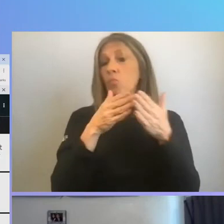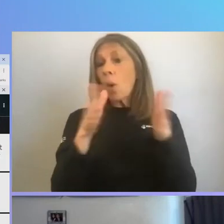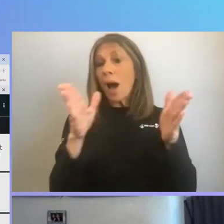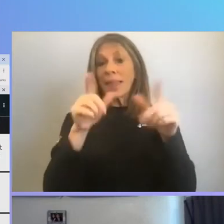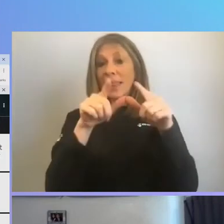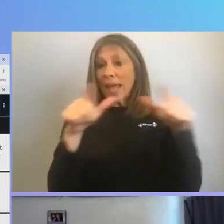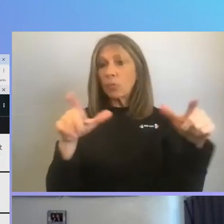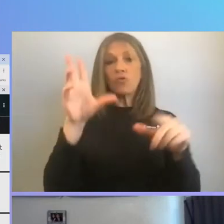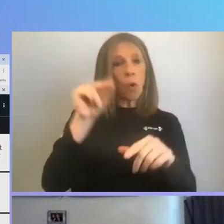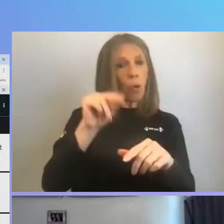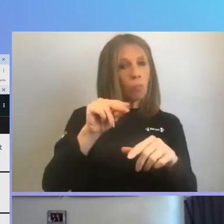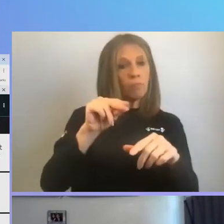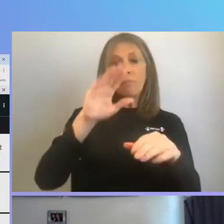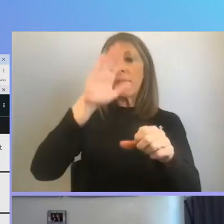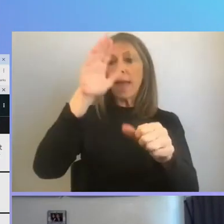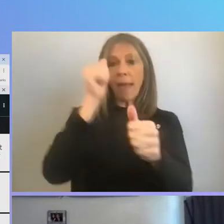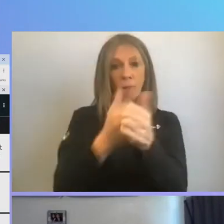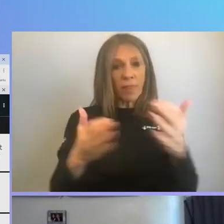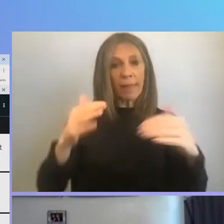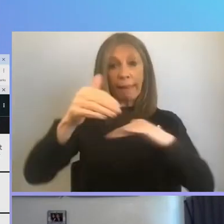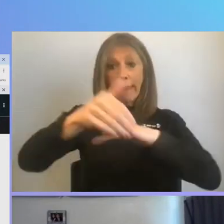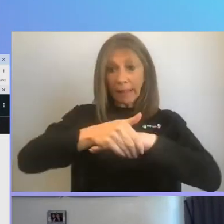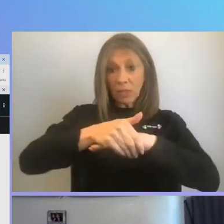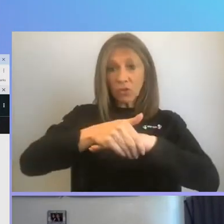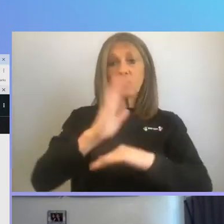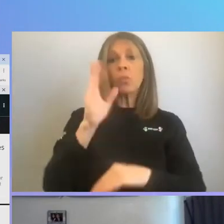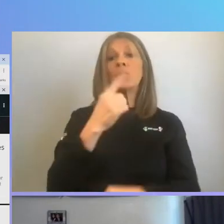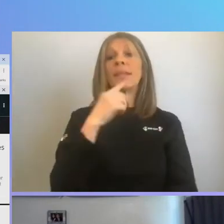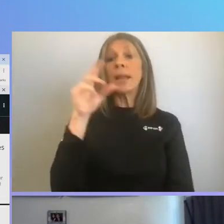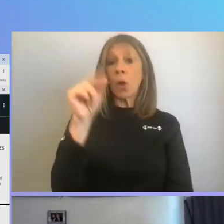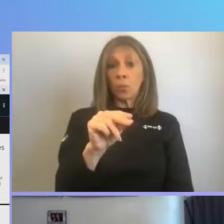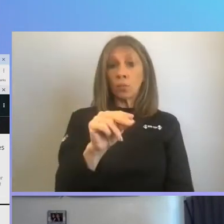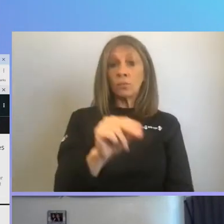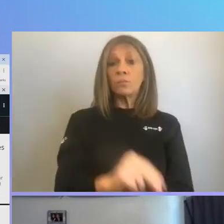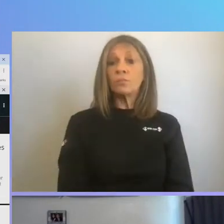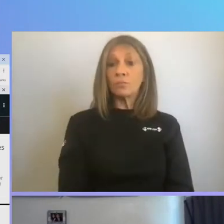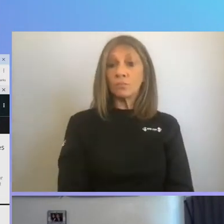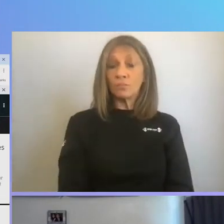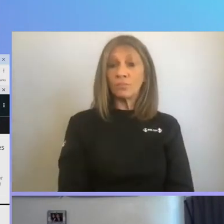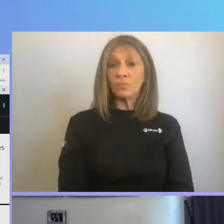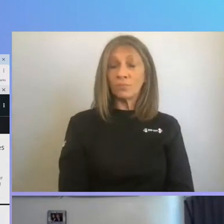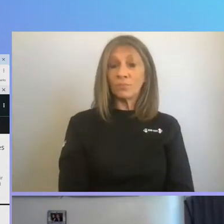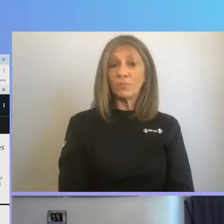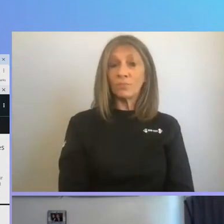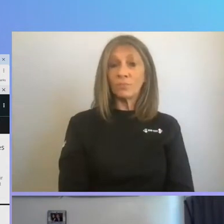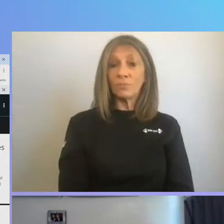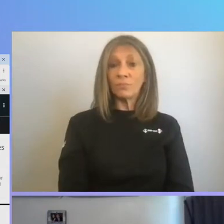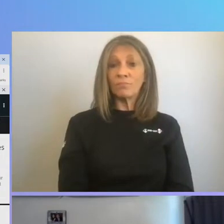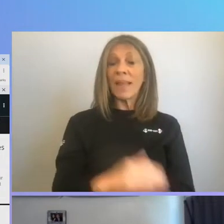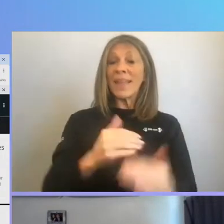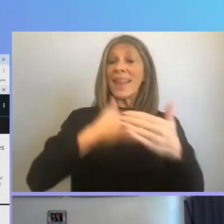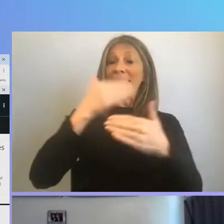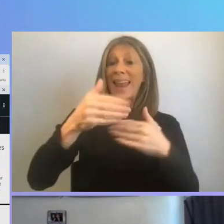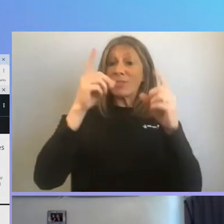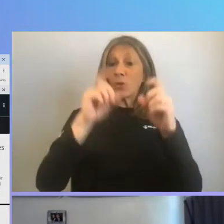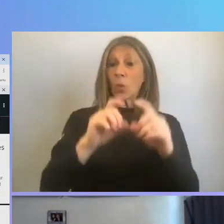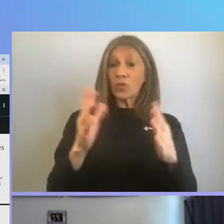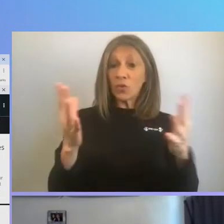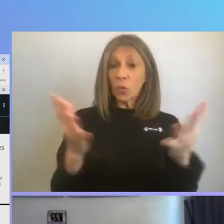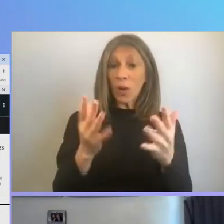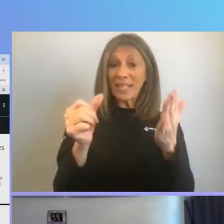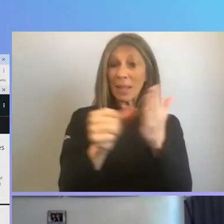say no. Next question it asks me is the page title is Document